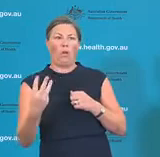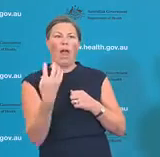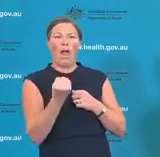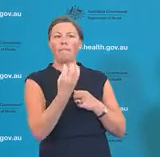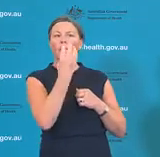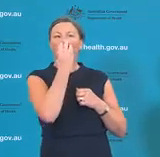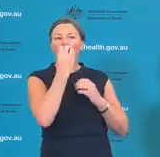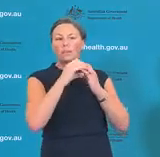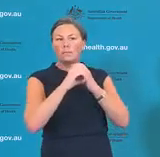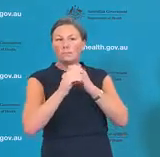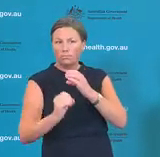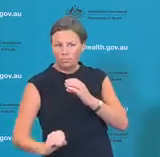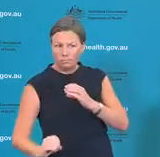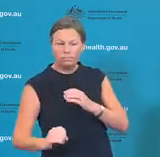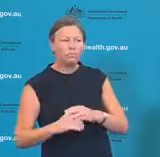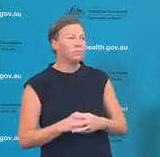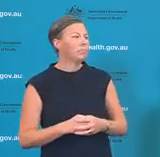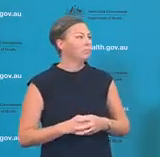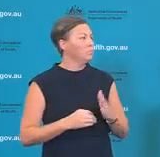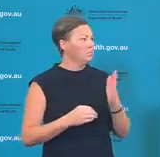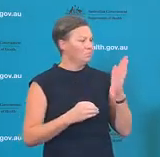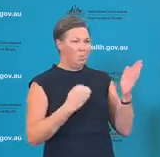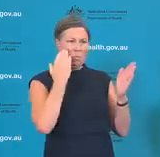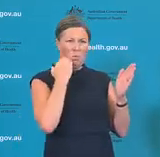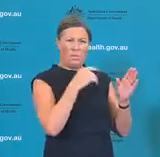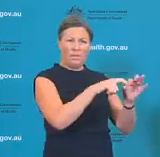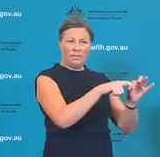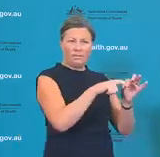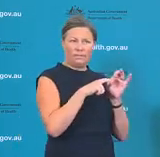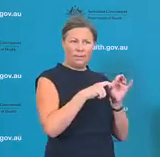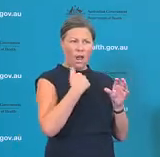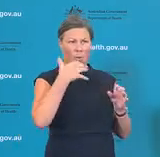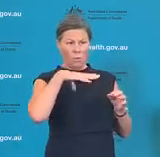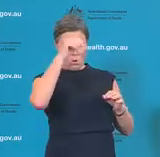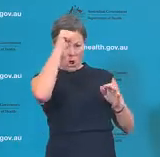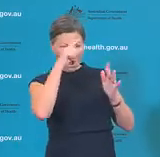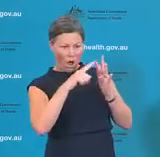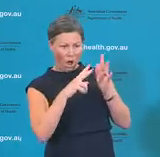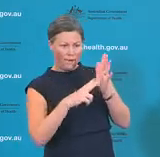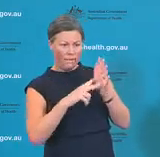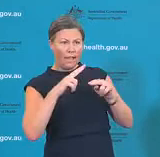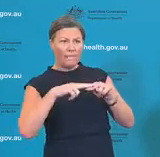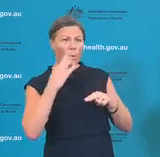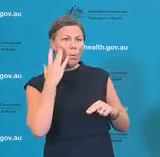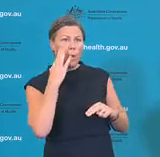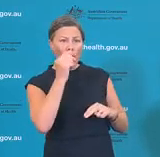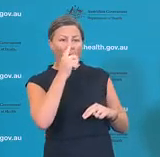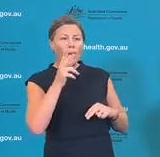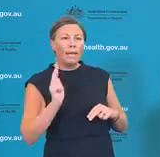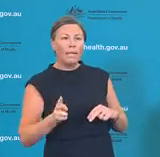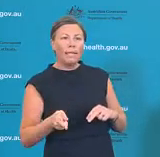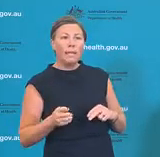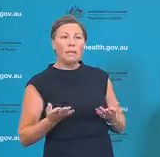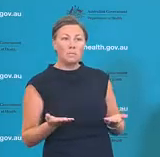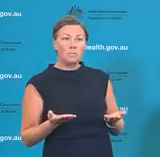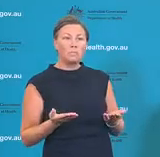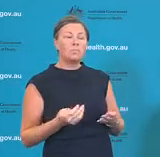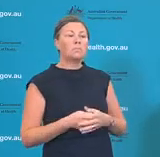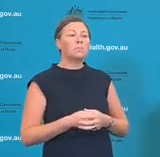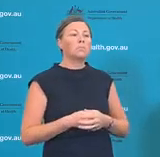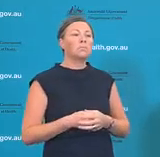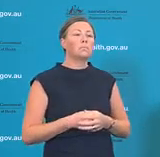Can we also get an update on how soon IVF treatments could begin again and also I don't know